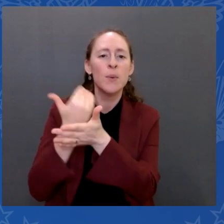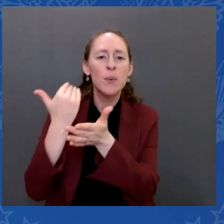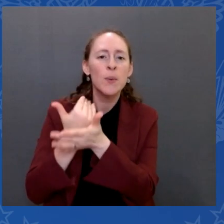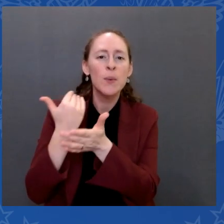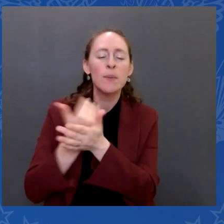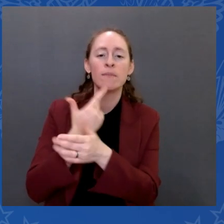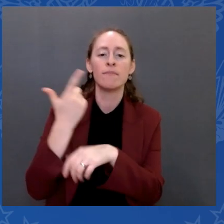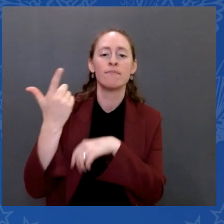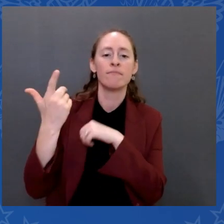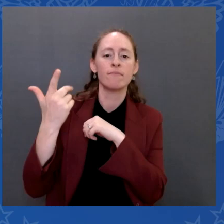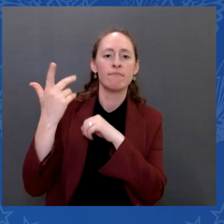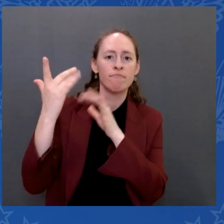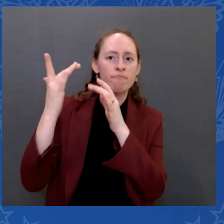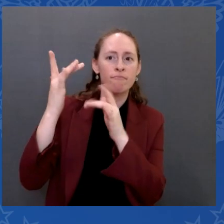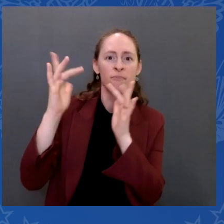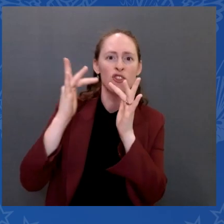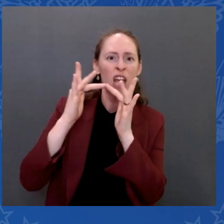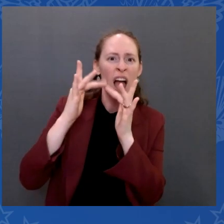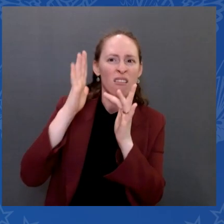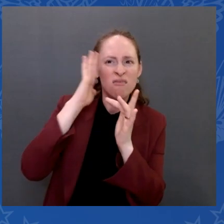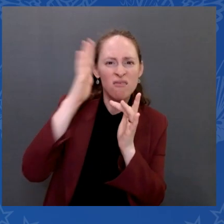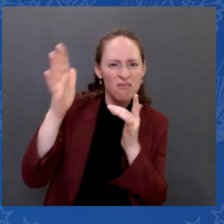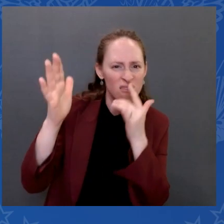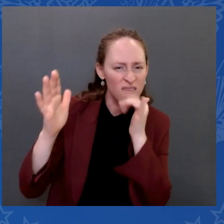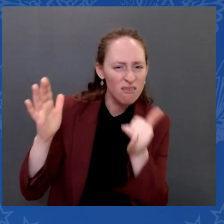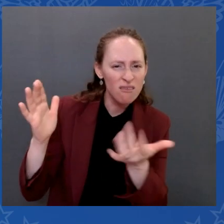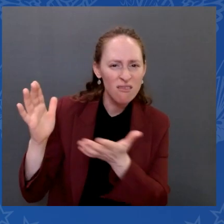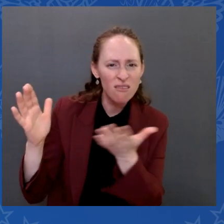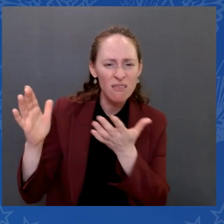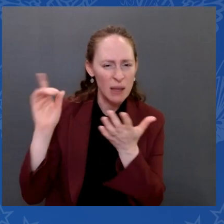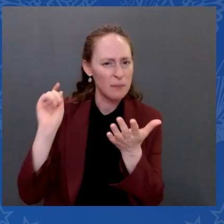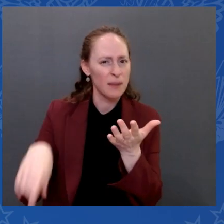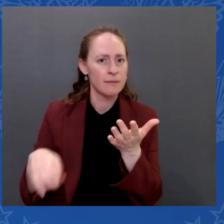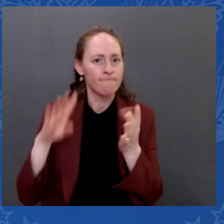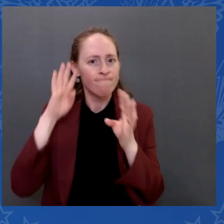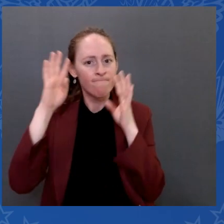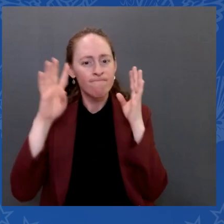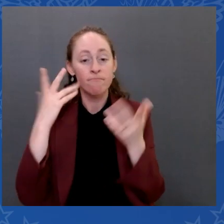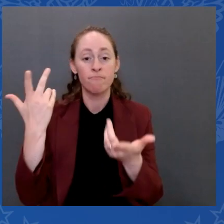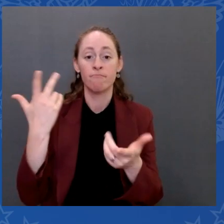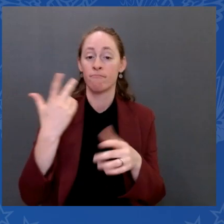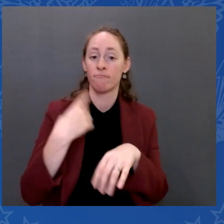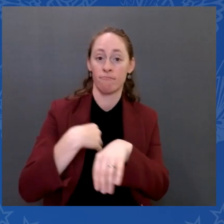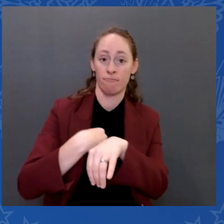And the country that is able to be out in front, to be leading the world in those areas,